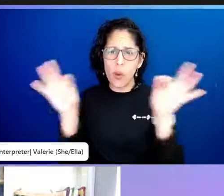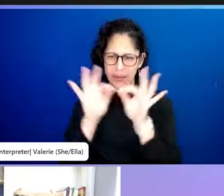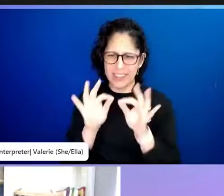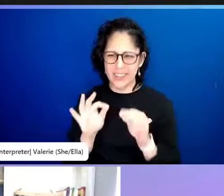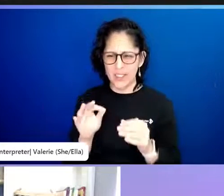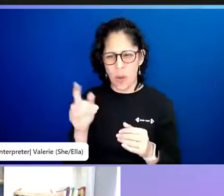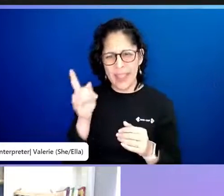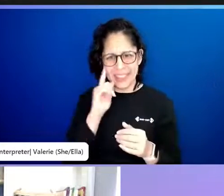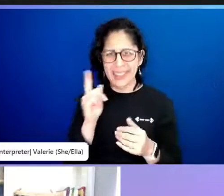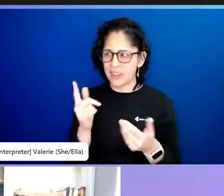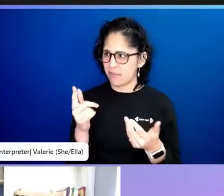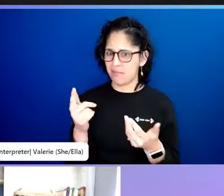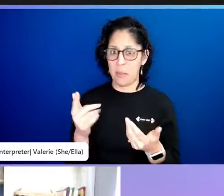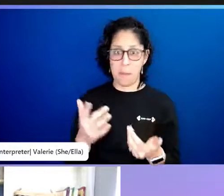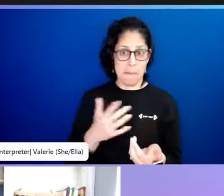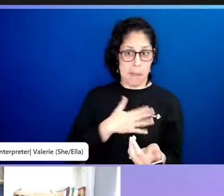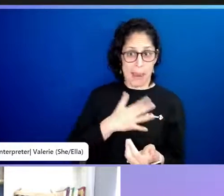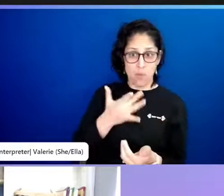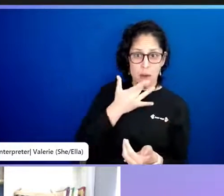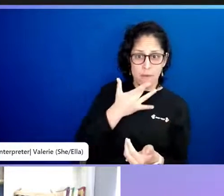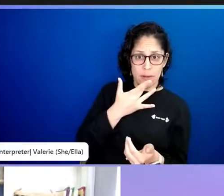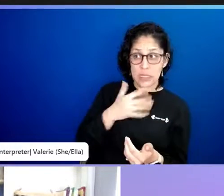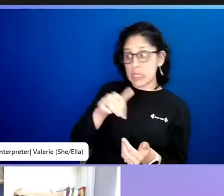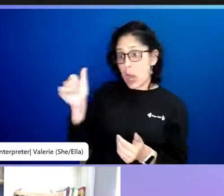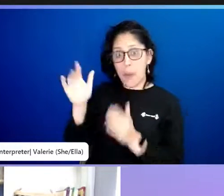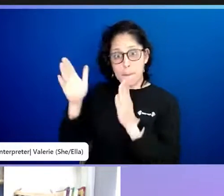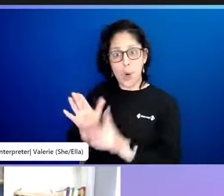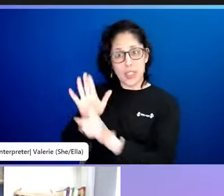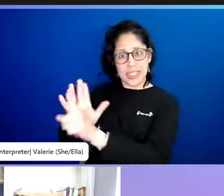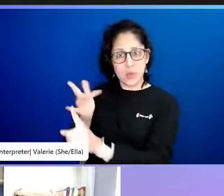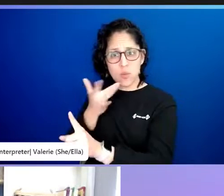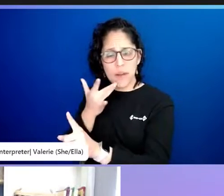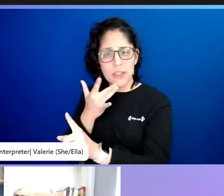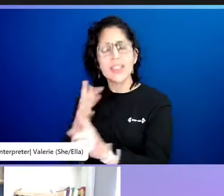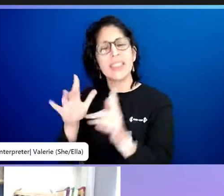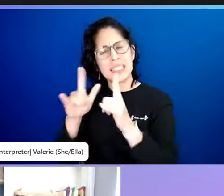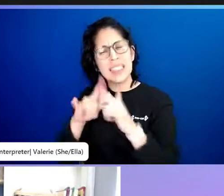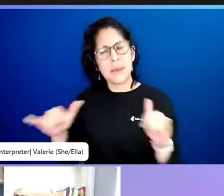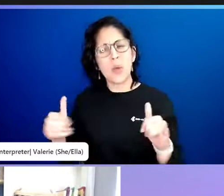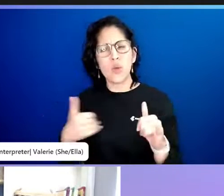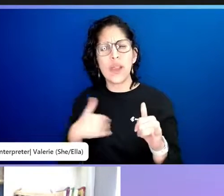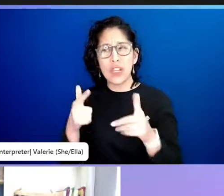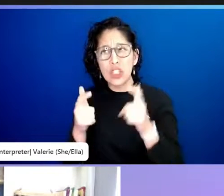um and let's not forget that there's a huge intersection between folks um folks we have